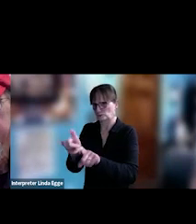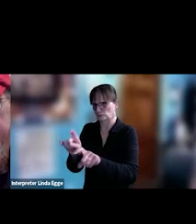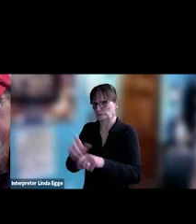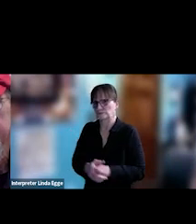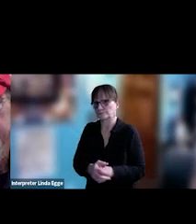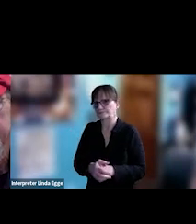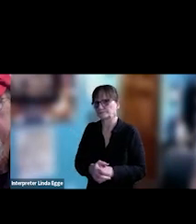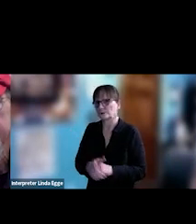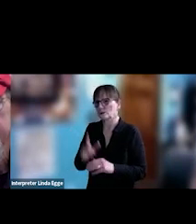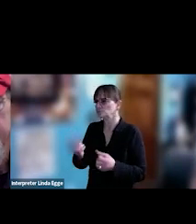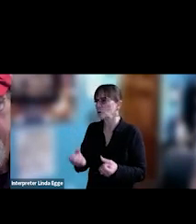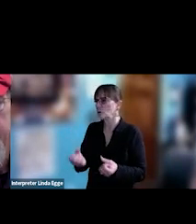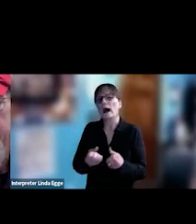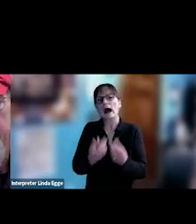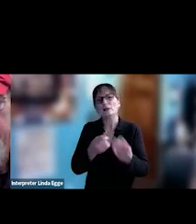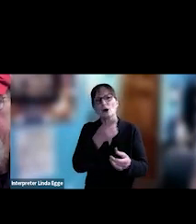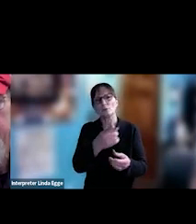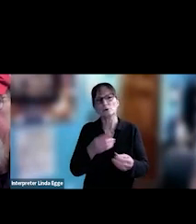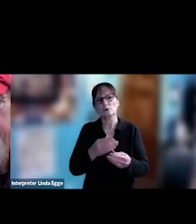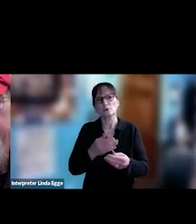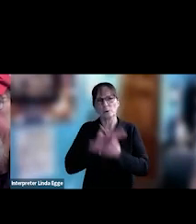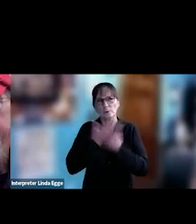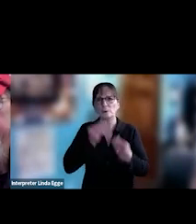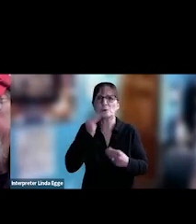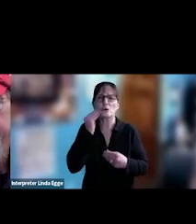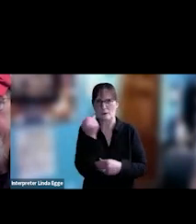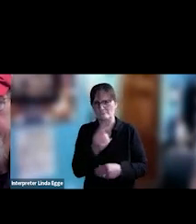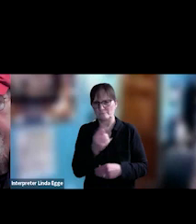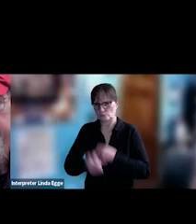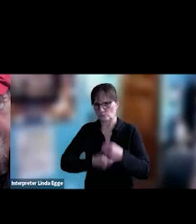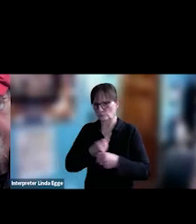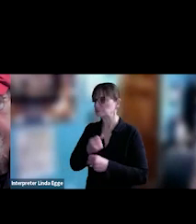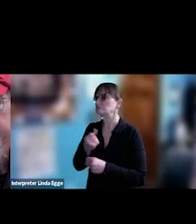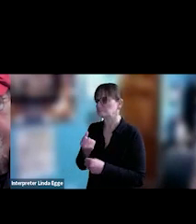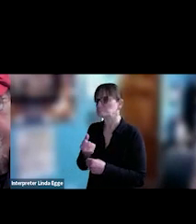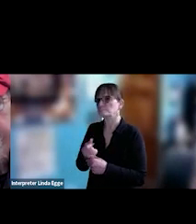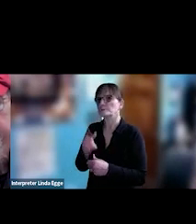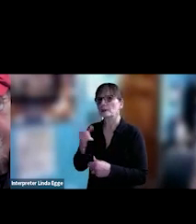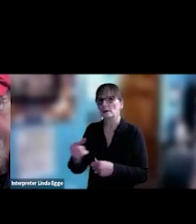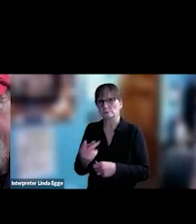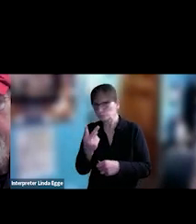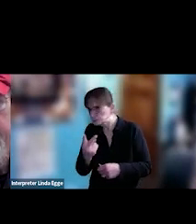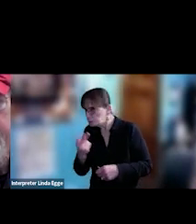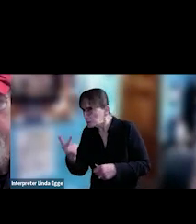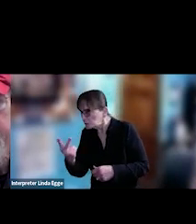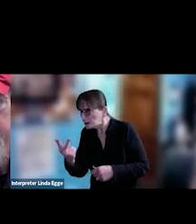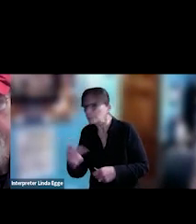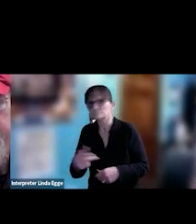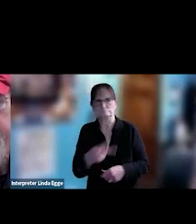So how long were you homeless, Jerry? A couple years. Couple of years. Will you say two or three? Yeah, at least two.